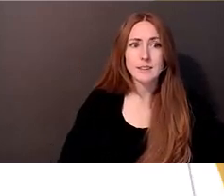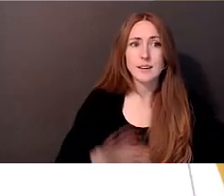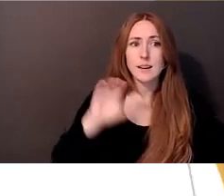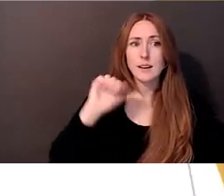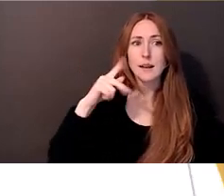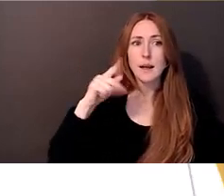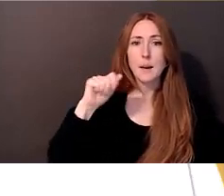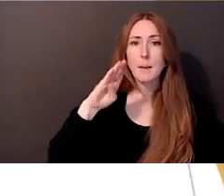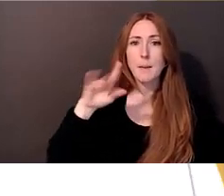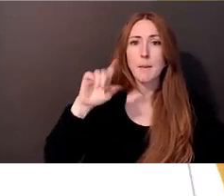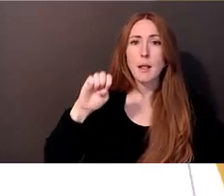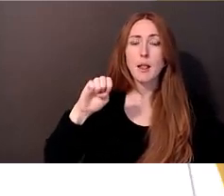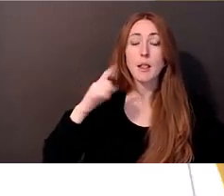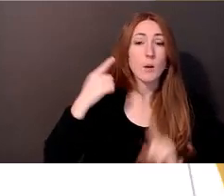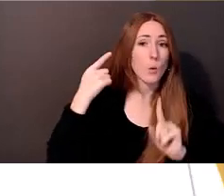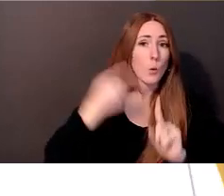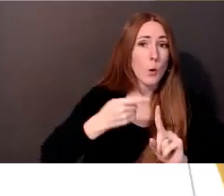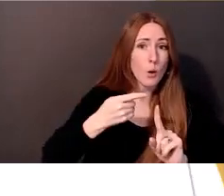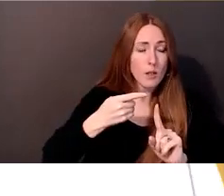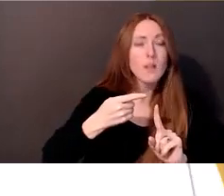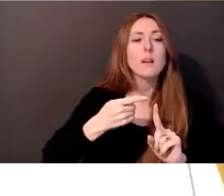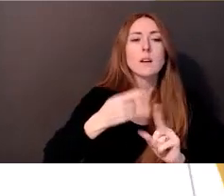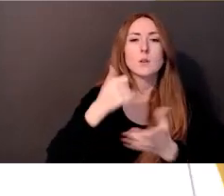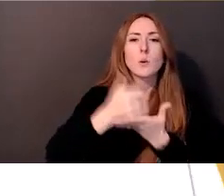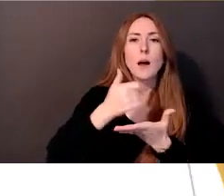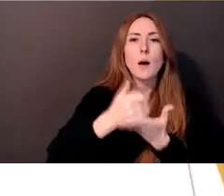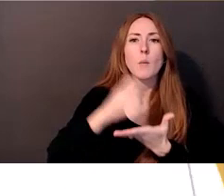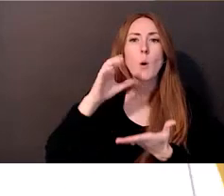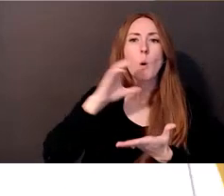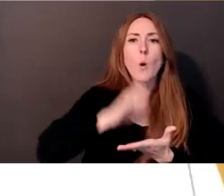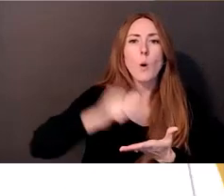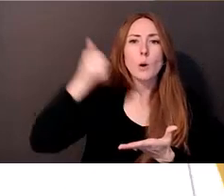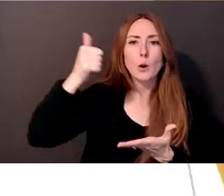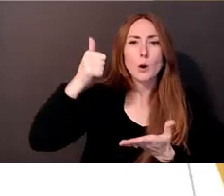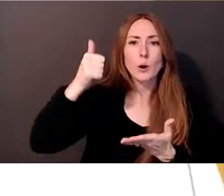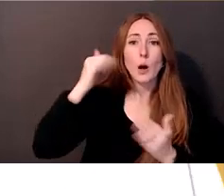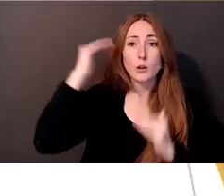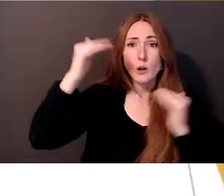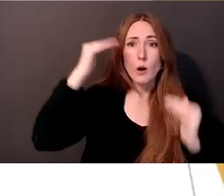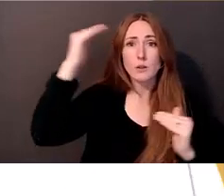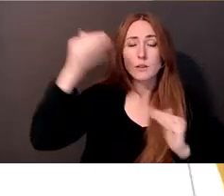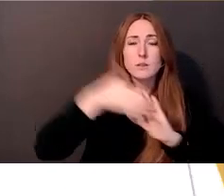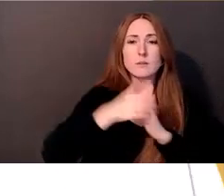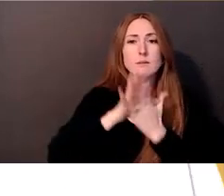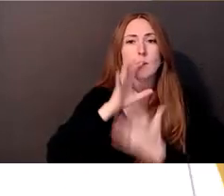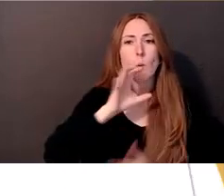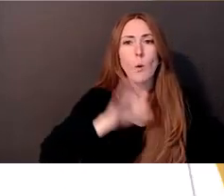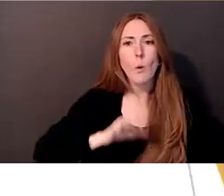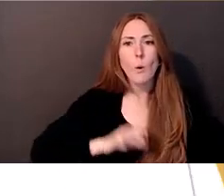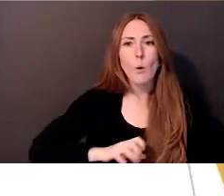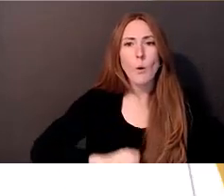and independently age in their homes. This intervention is person-centered,